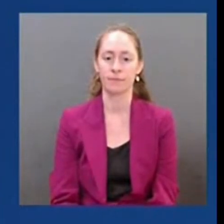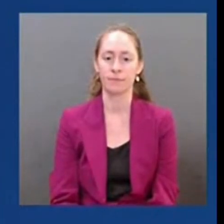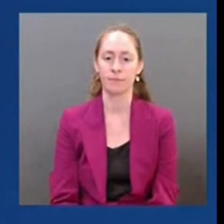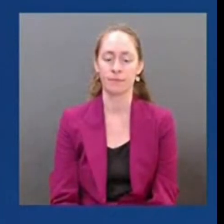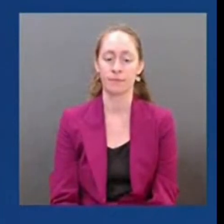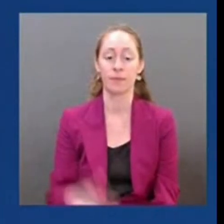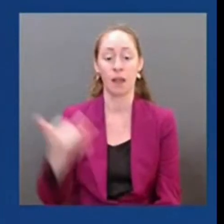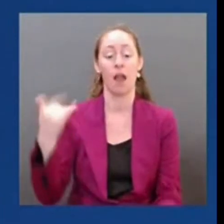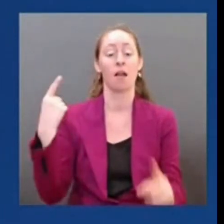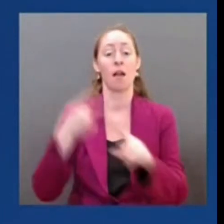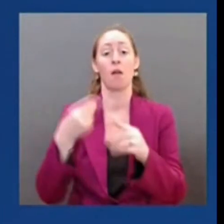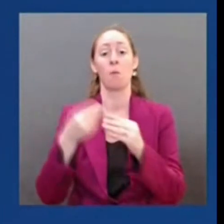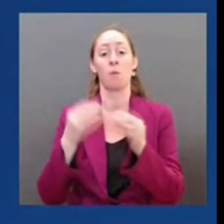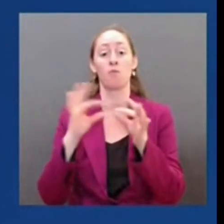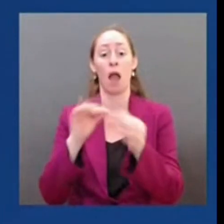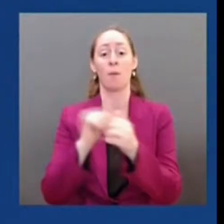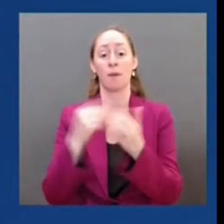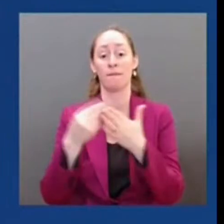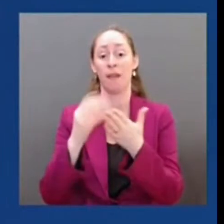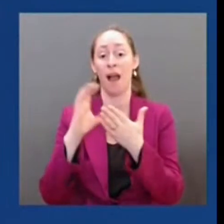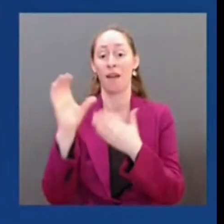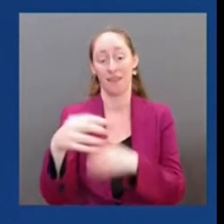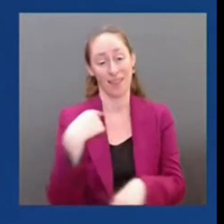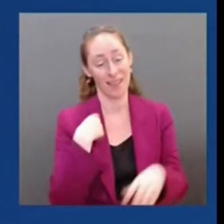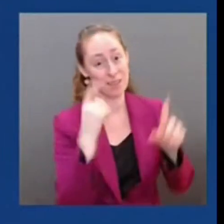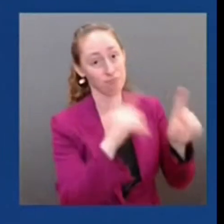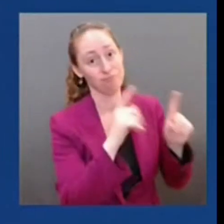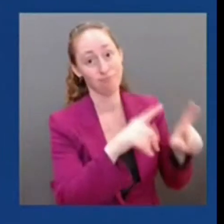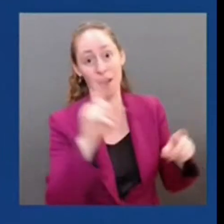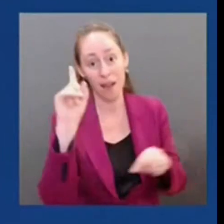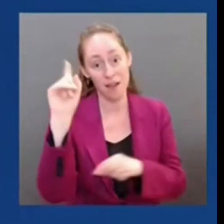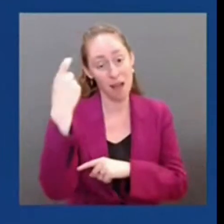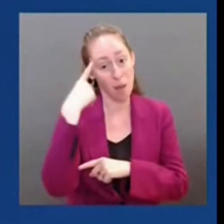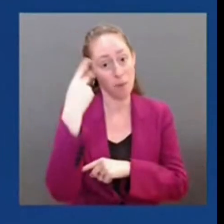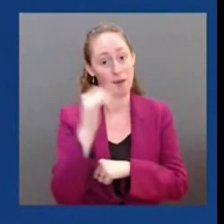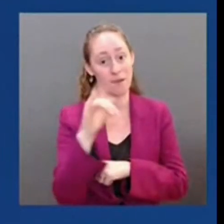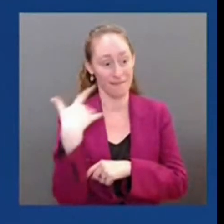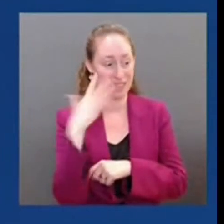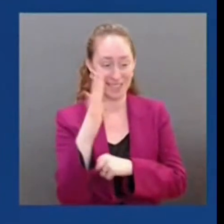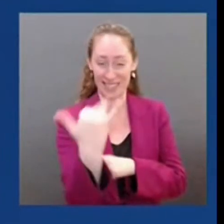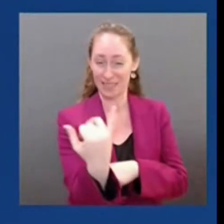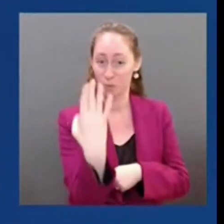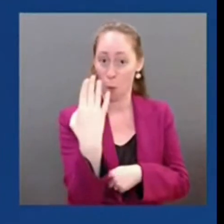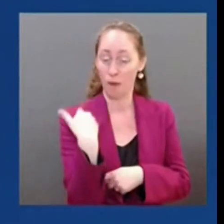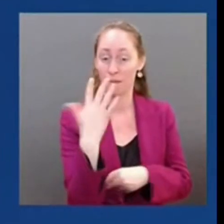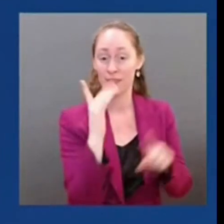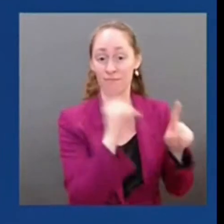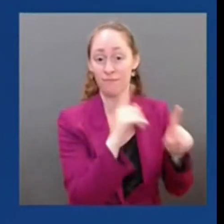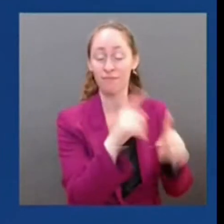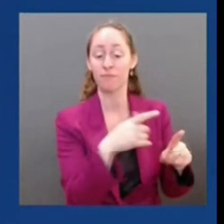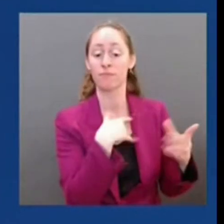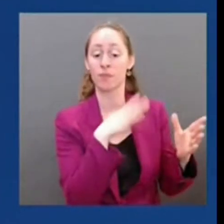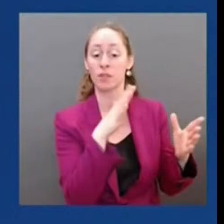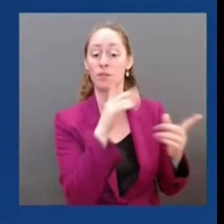ON THE ISSUE OF FUNDING, I WILL SAY I SPENT A LOT OF TIME UP ON THHILL AND WAS THERE THIS MORNING.